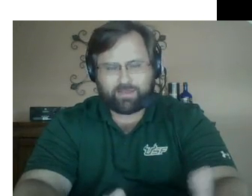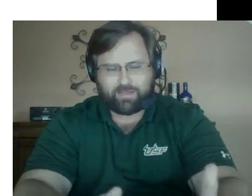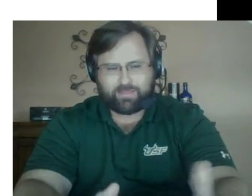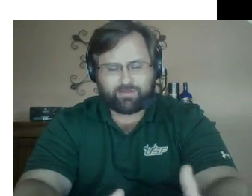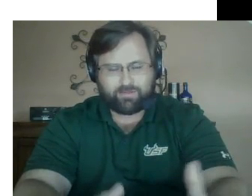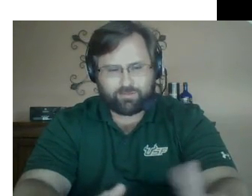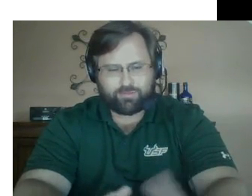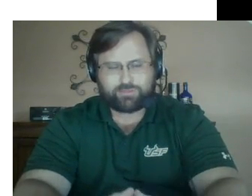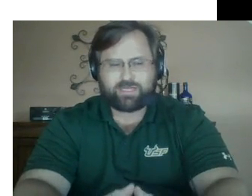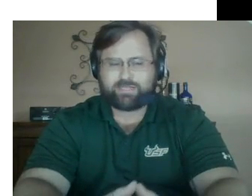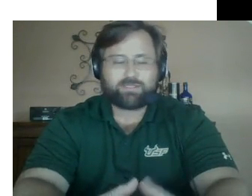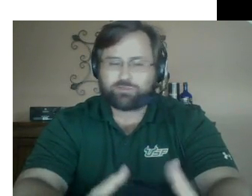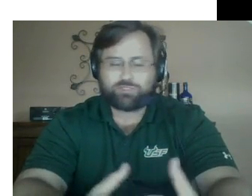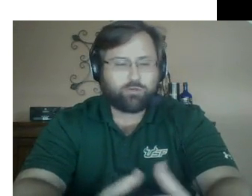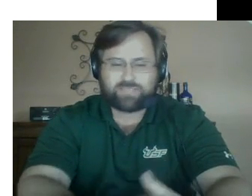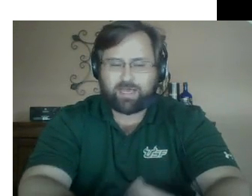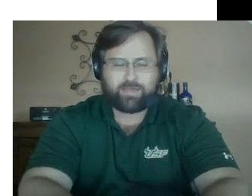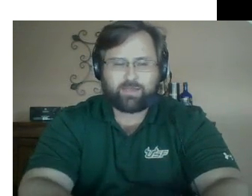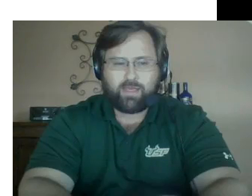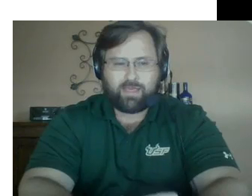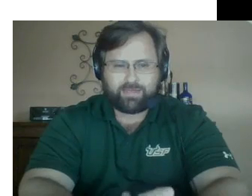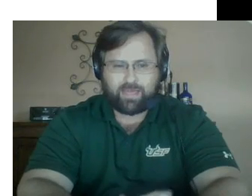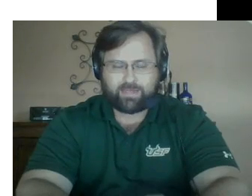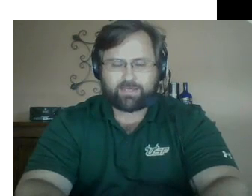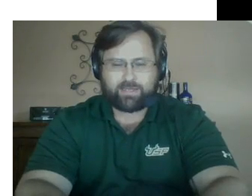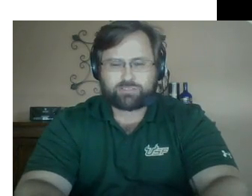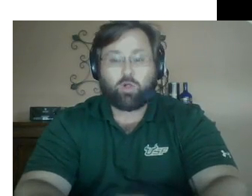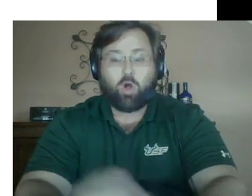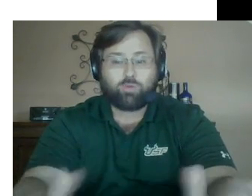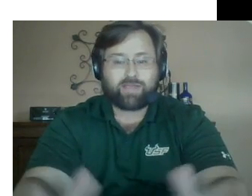and in the the third sentence there's no sign indicating a conditional only the